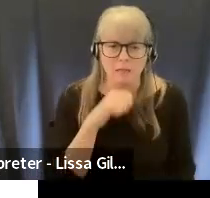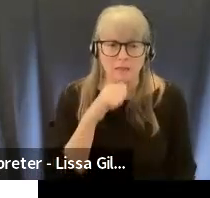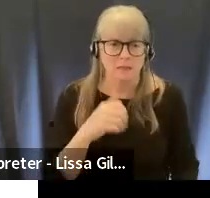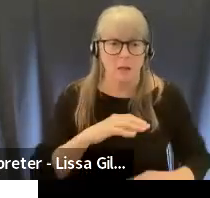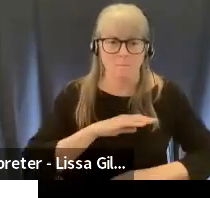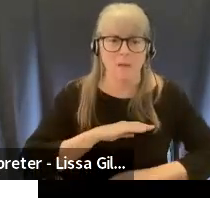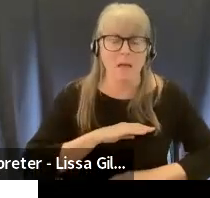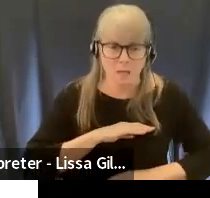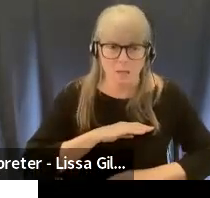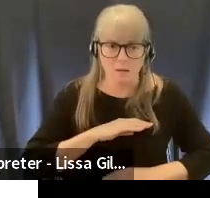The you know, physical need or behavioral health need.